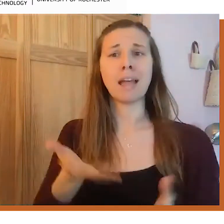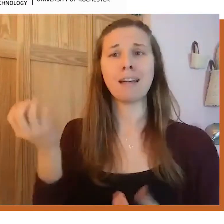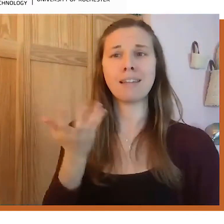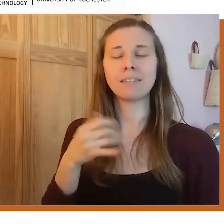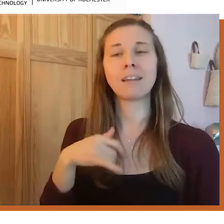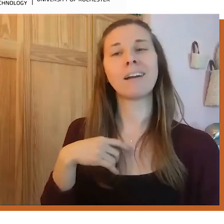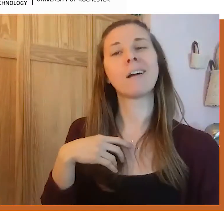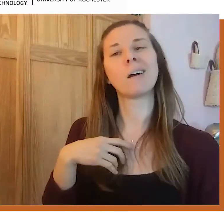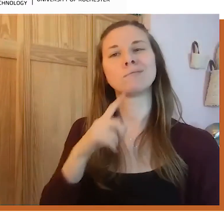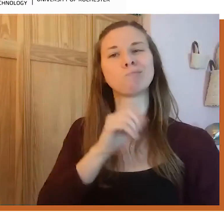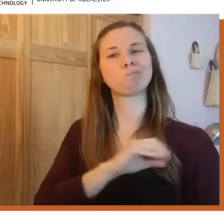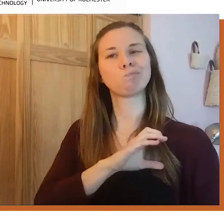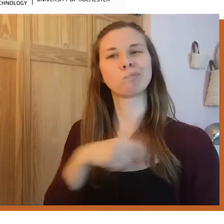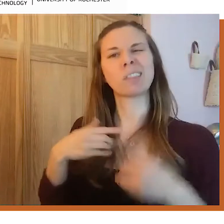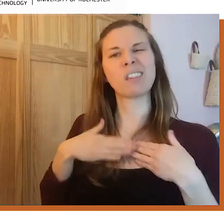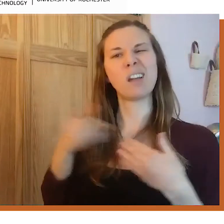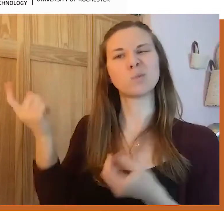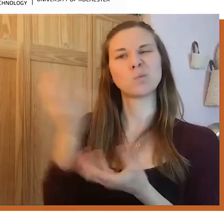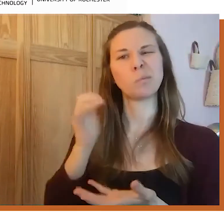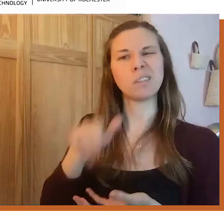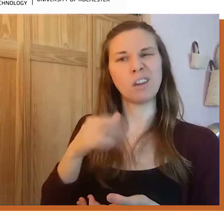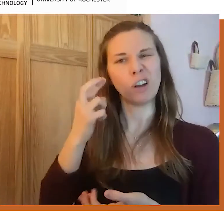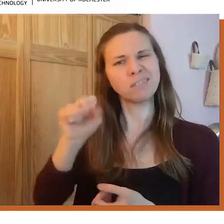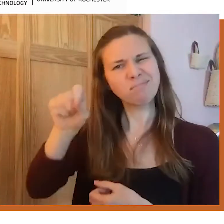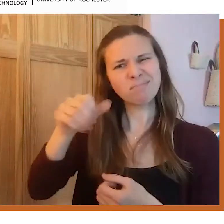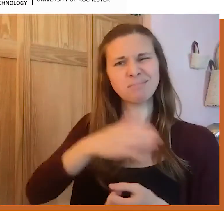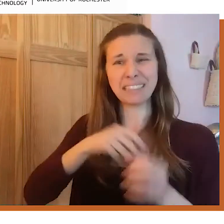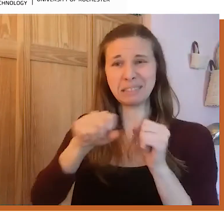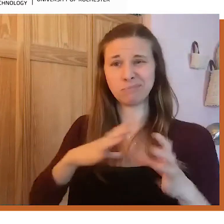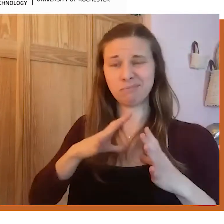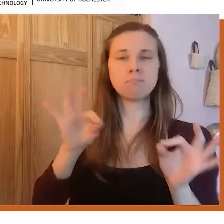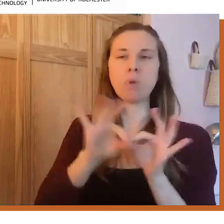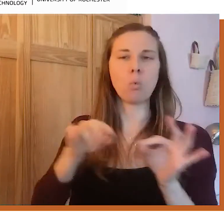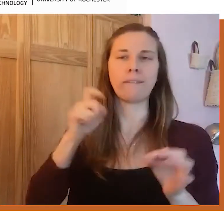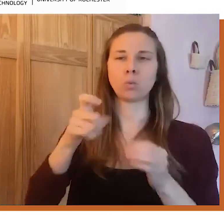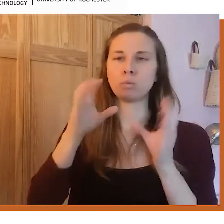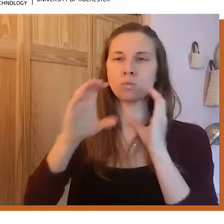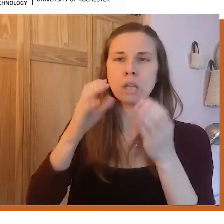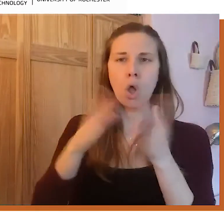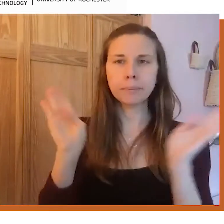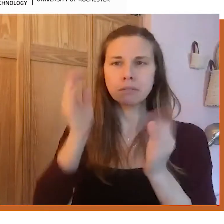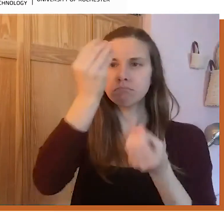and that really made me proud, and I'm really glad that they told me that. It showed me and validated that my system worked